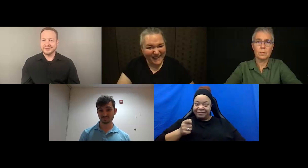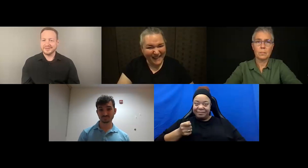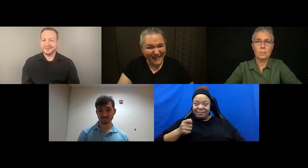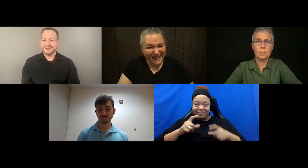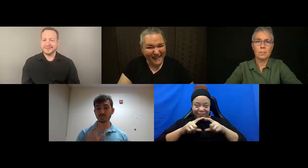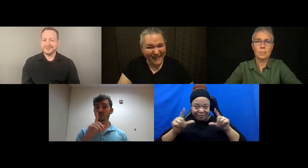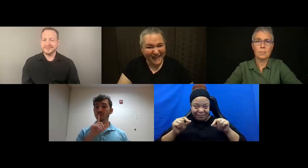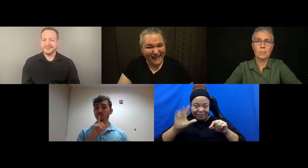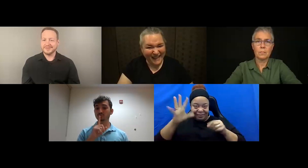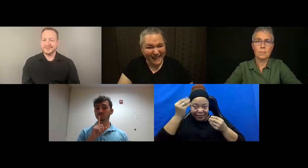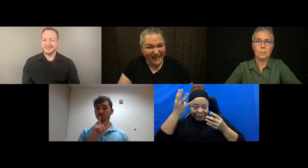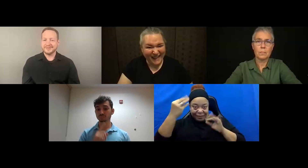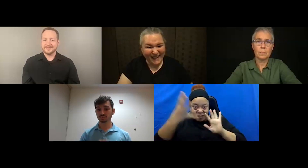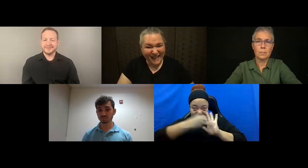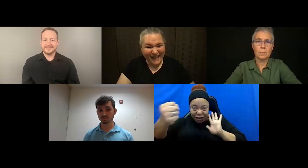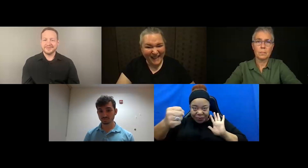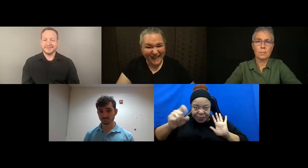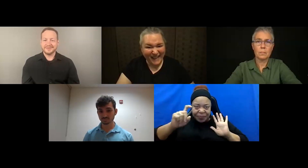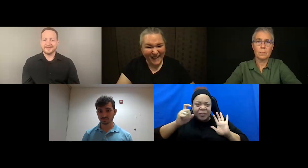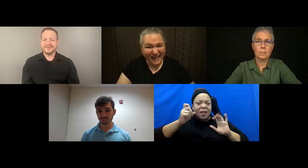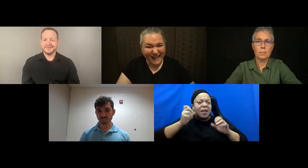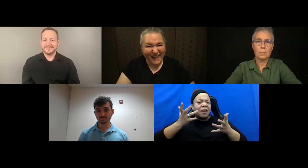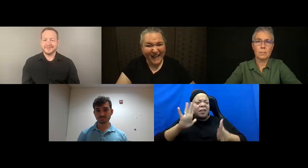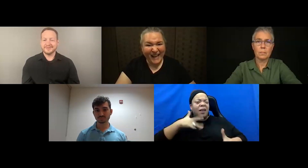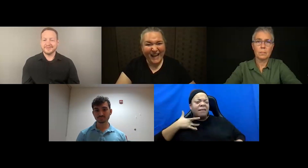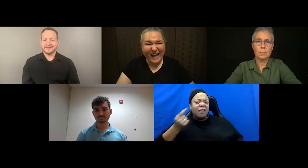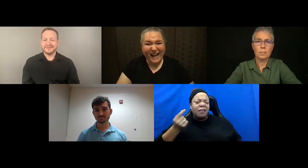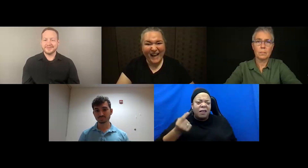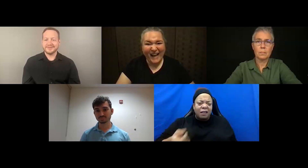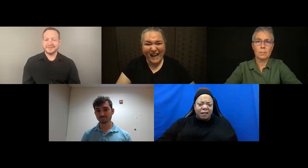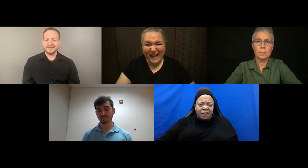going to be signing to this camera? I put my card in, right there as far as identity theft and